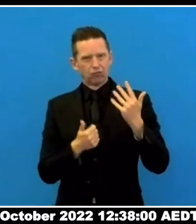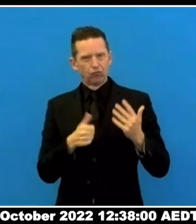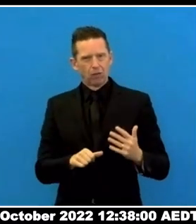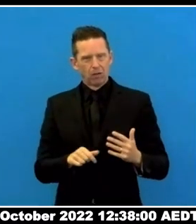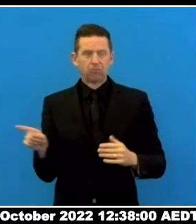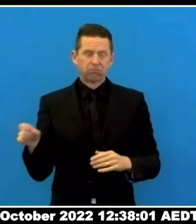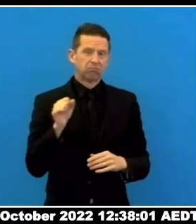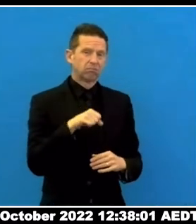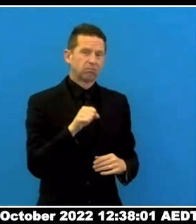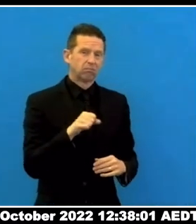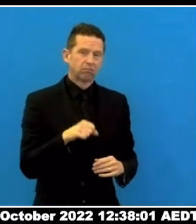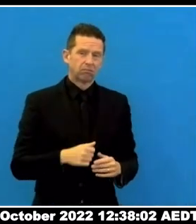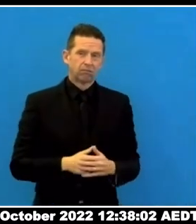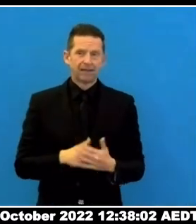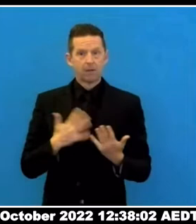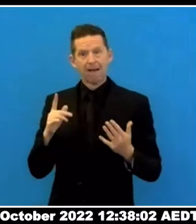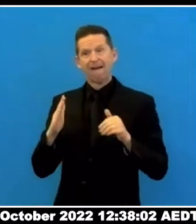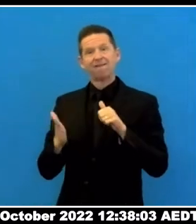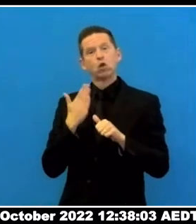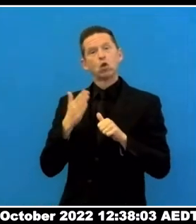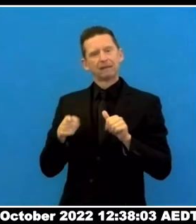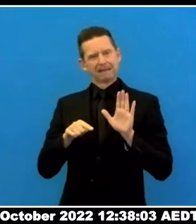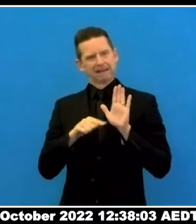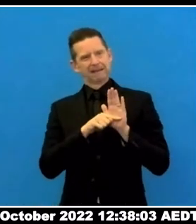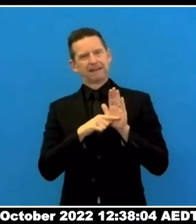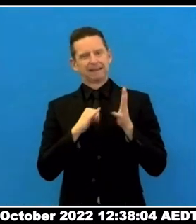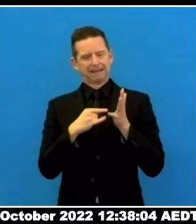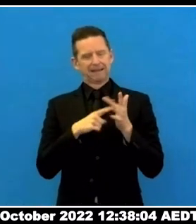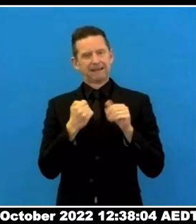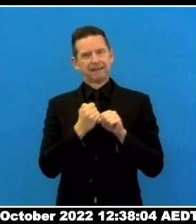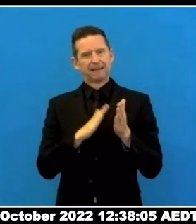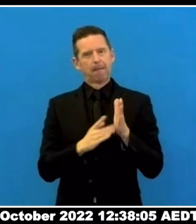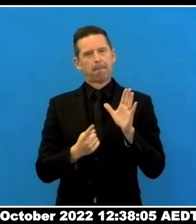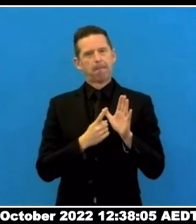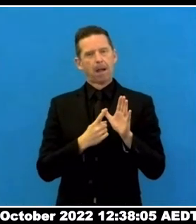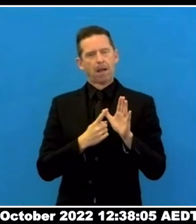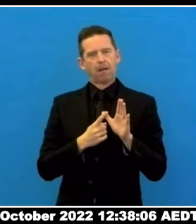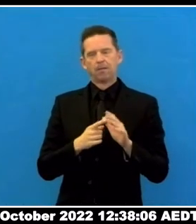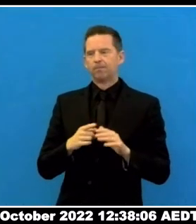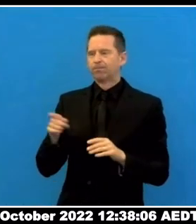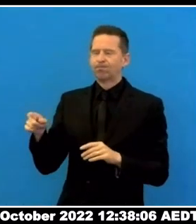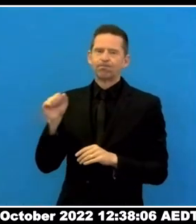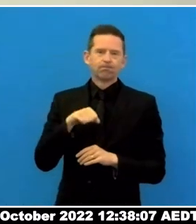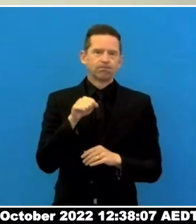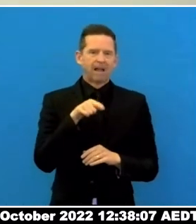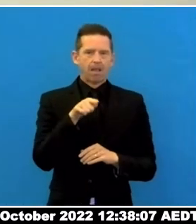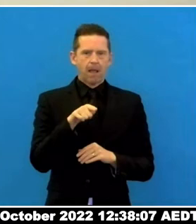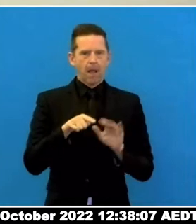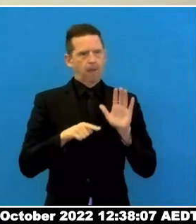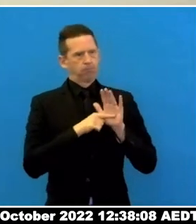The first barrier is stigma, isn't it? So, what can you tell us about that? Yes. So stigma is a very significant barrier.